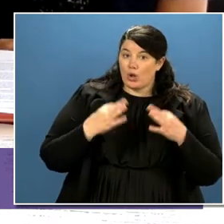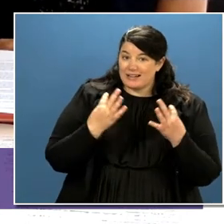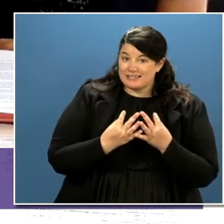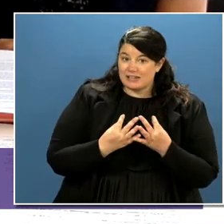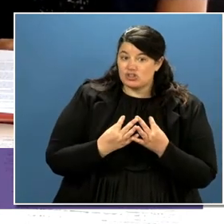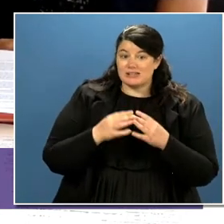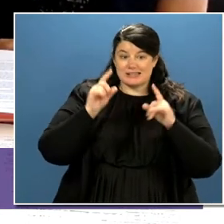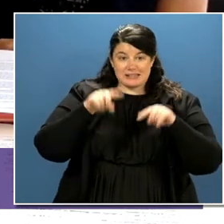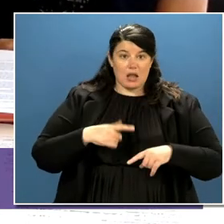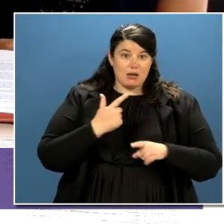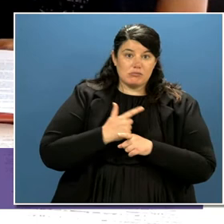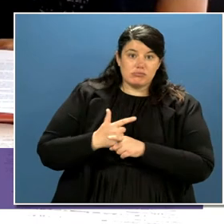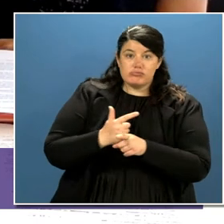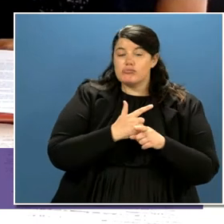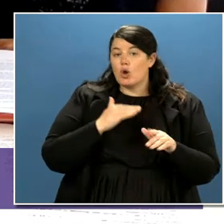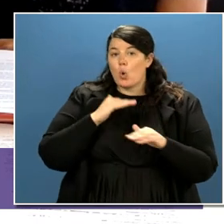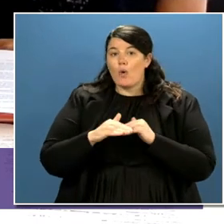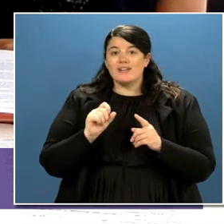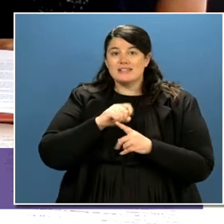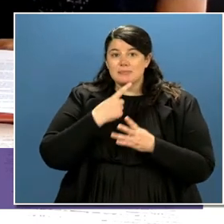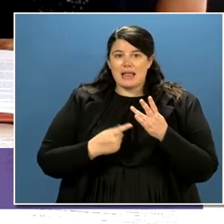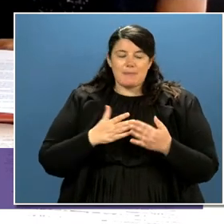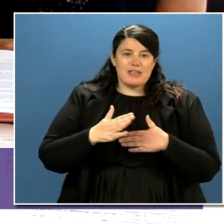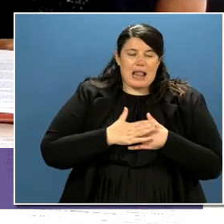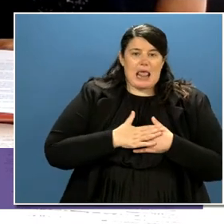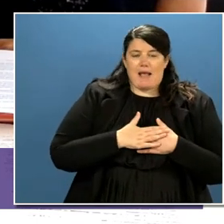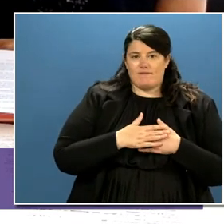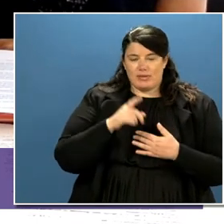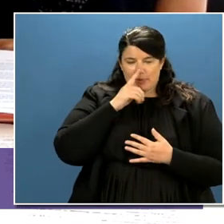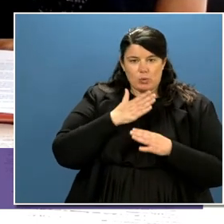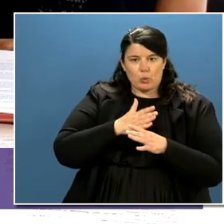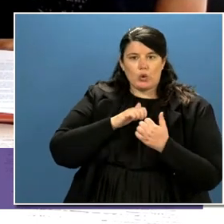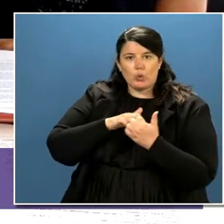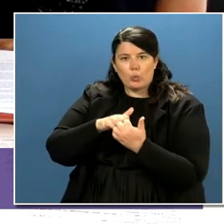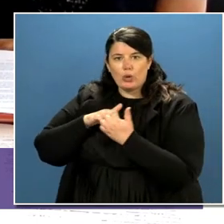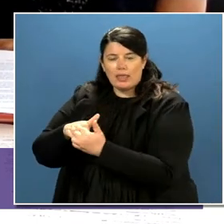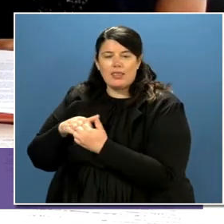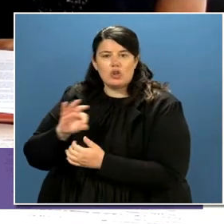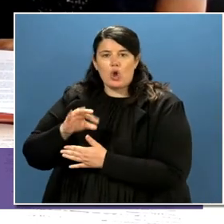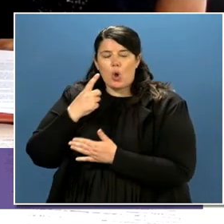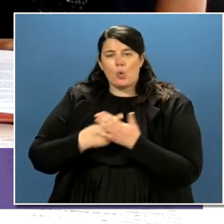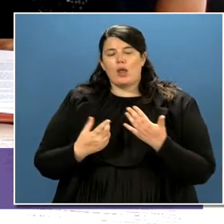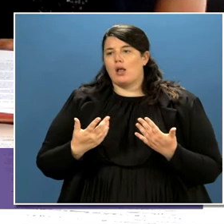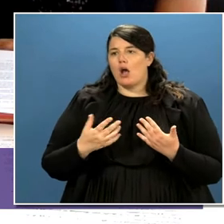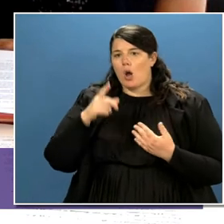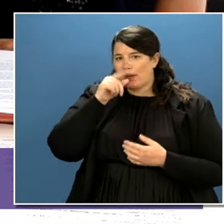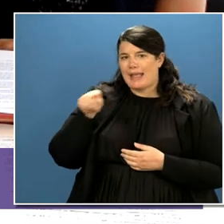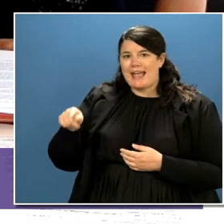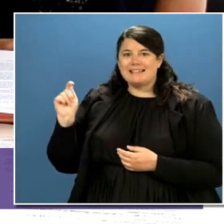start talking about how much they love their associates that they are working with, and it's not just, "Oh, can Dylan come in and fix disability for